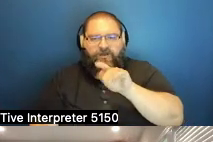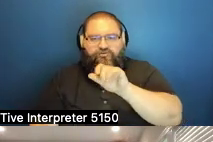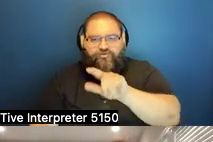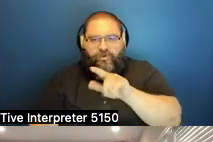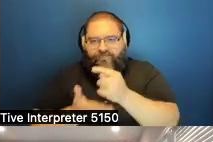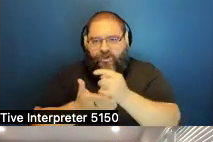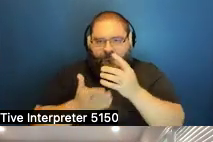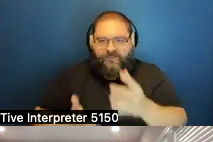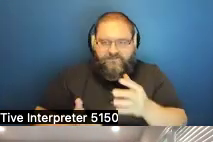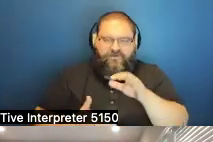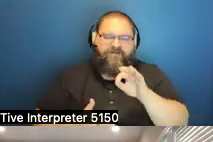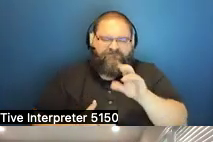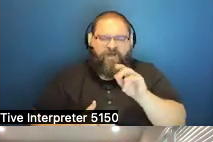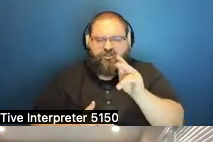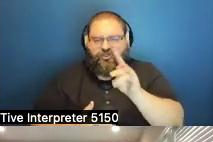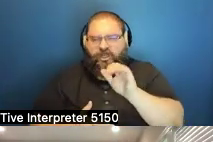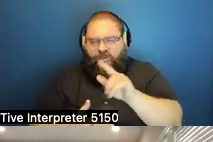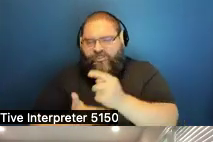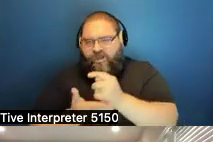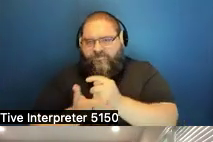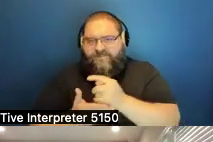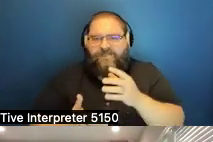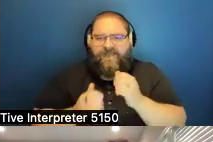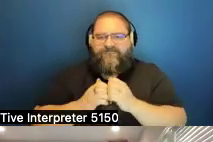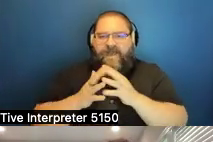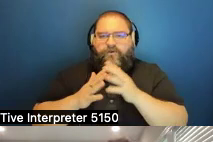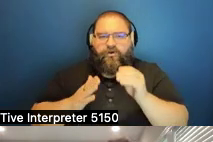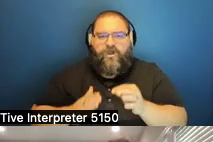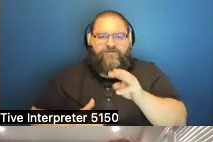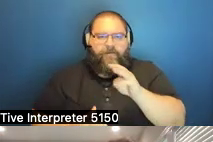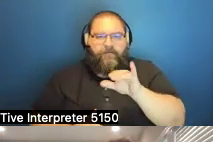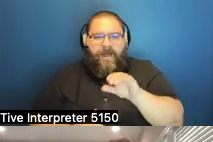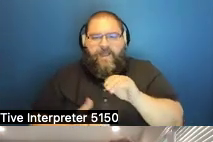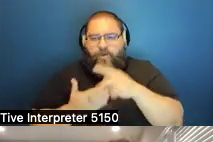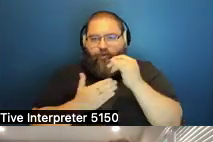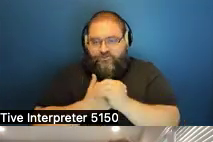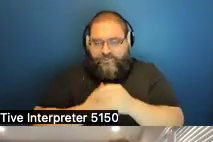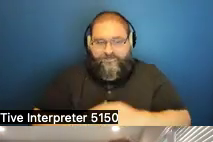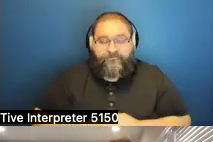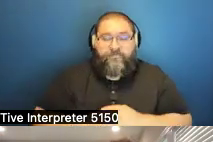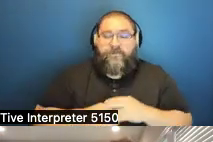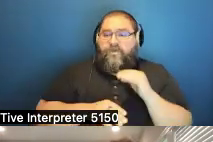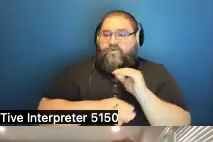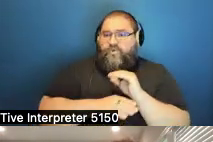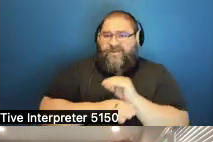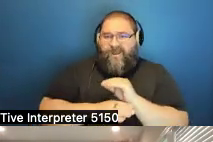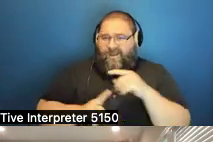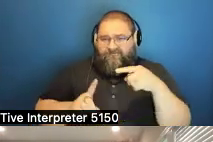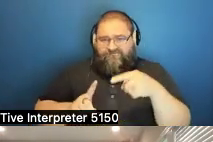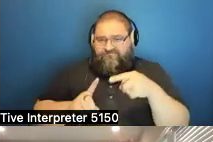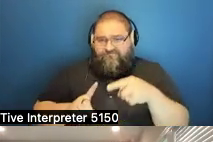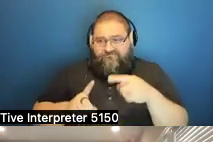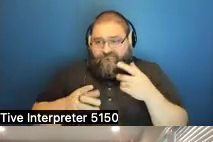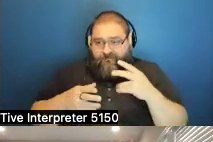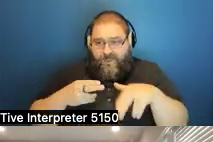19:31:24 What is tonight about… it might be… 19:31:29 A simple family-friendly introduction